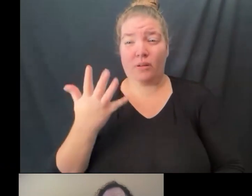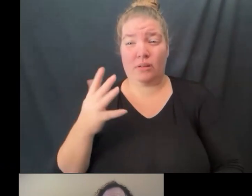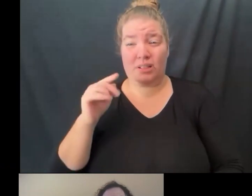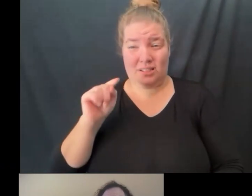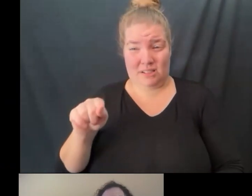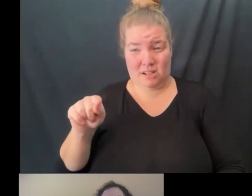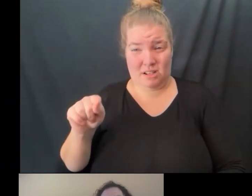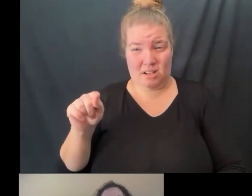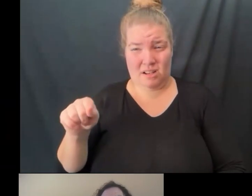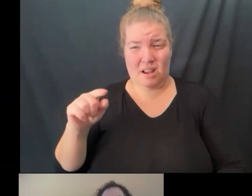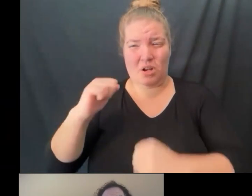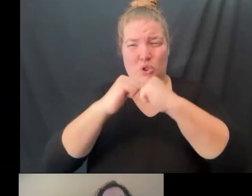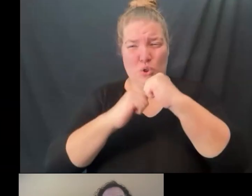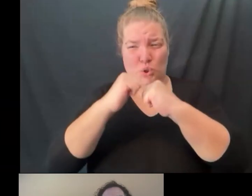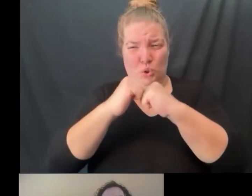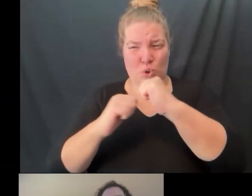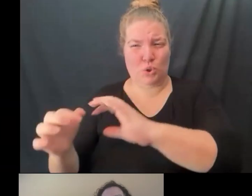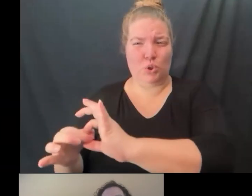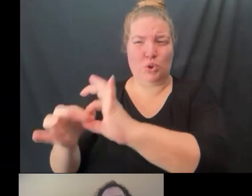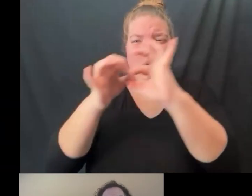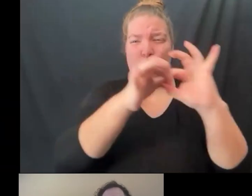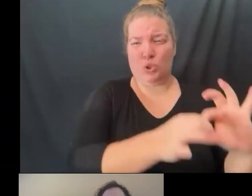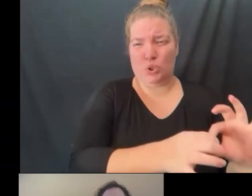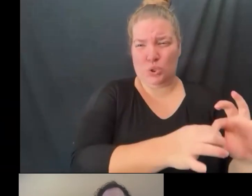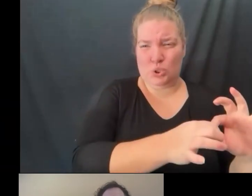And to understand the regulations, we have to understand how WCAG is structured.